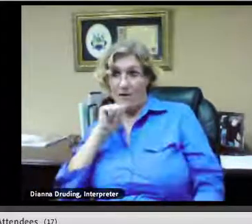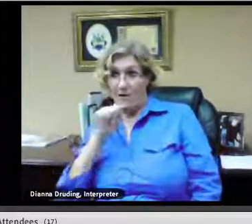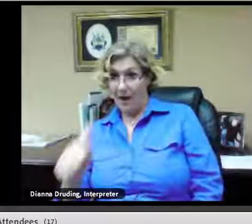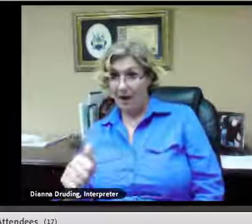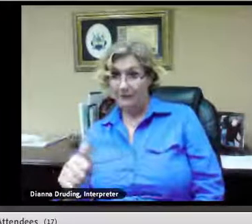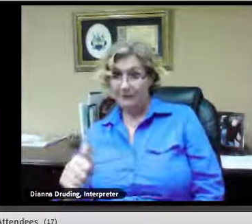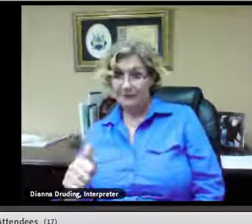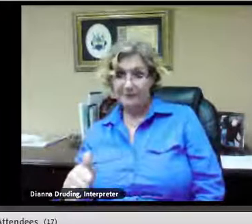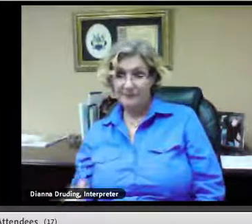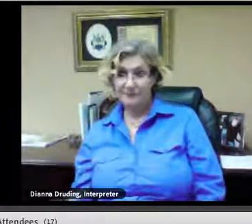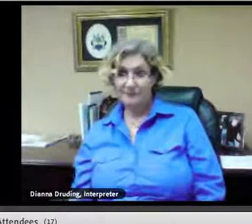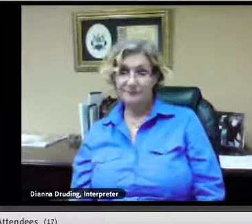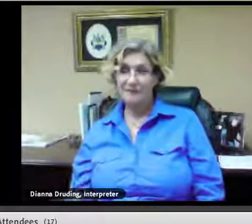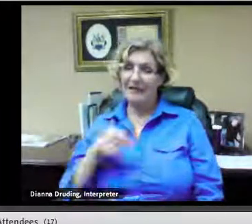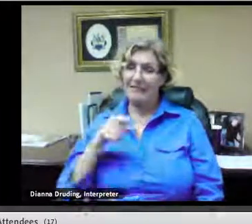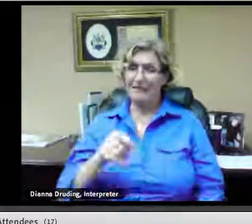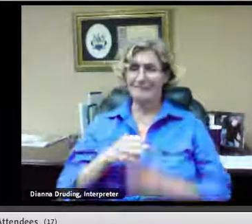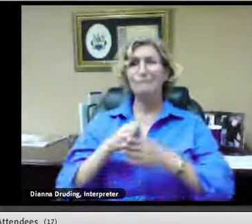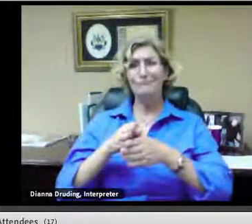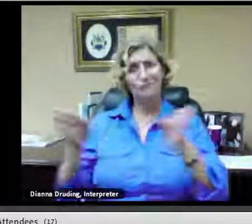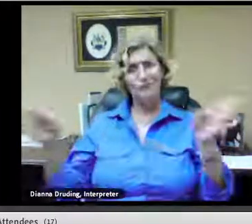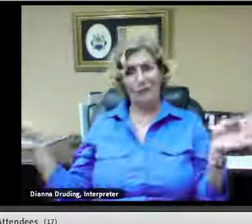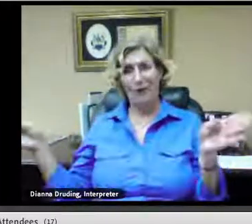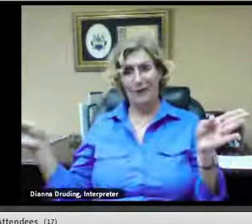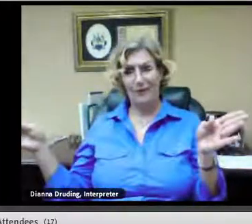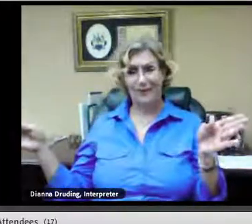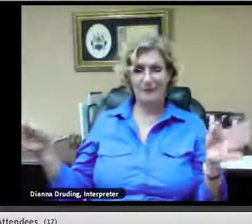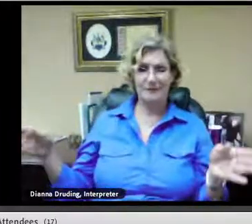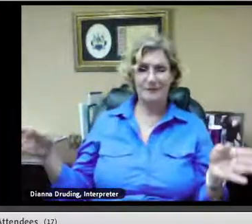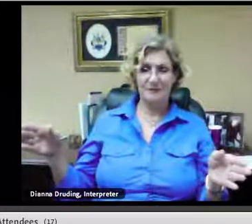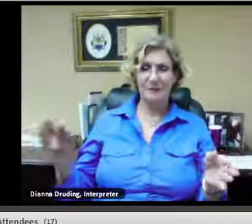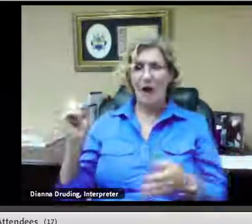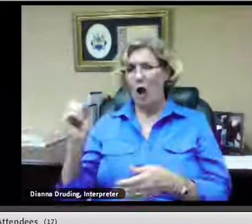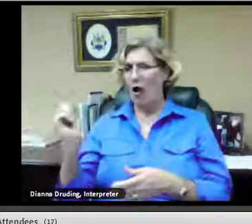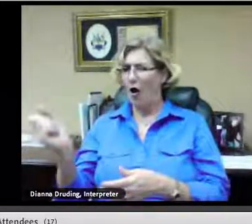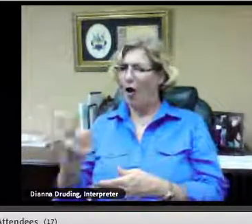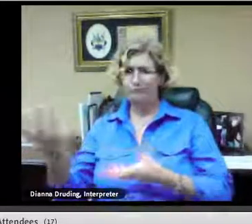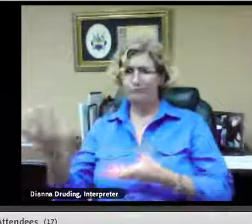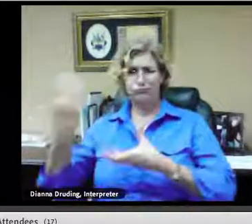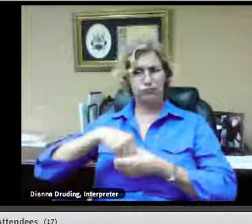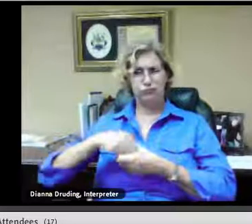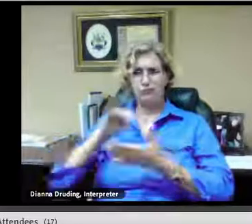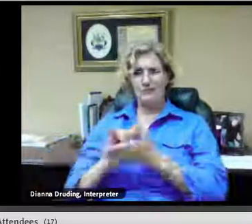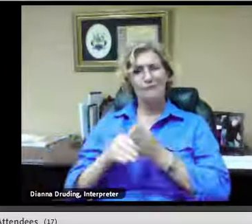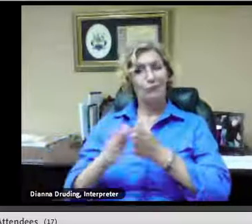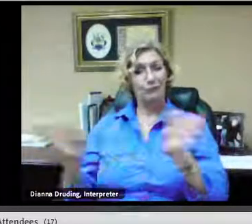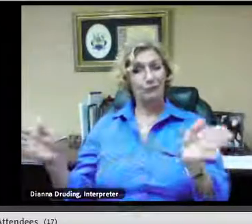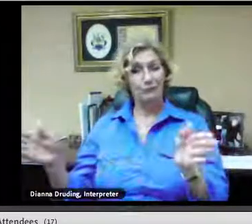This is all-encompassing, pretty broad. Okay? It's talking about how the determination of whether an impairment